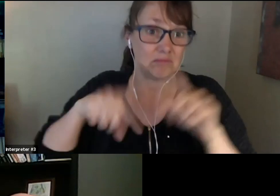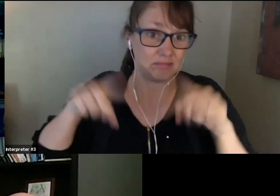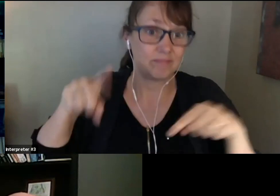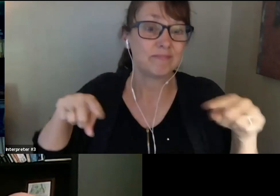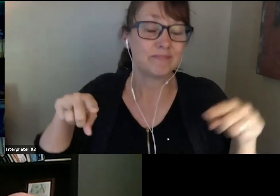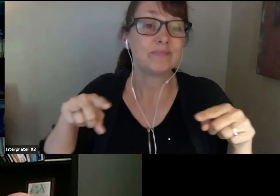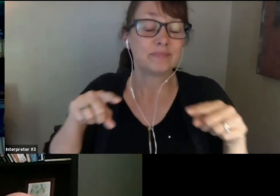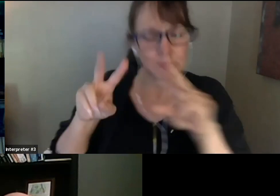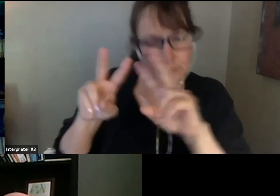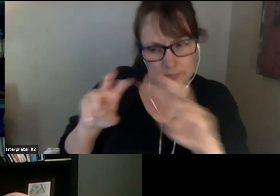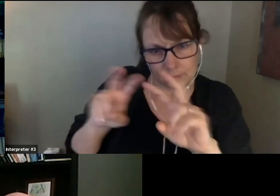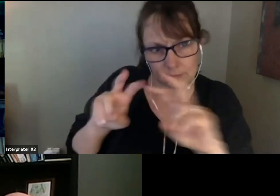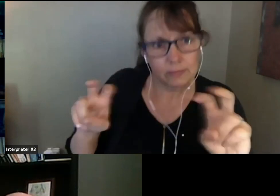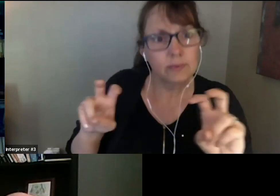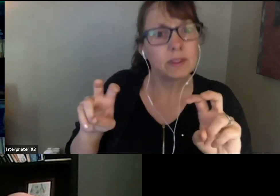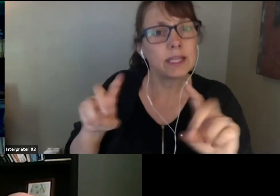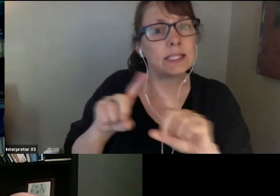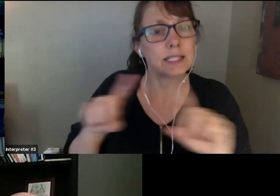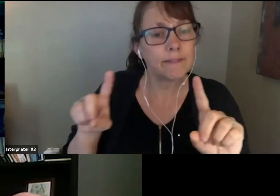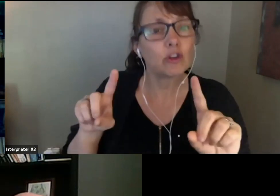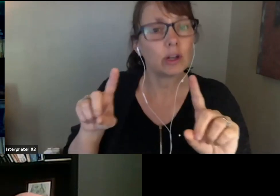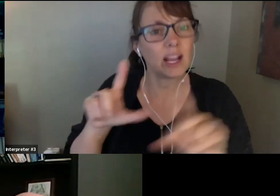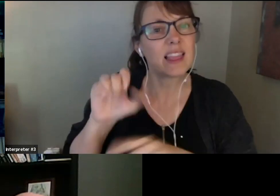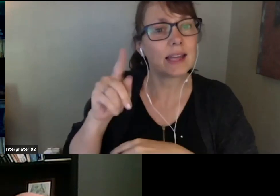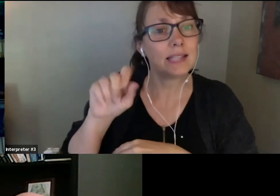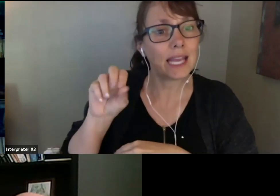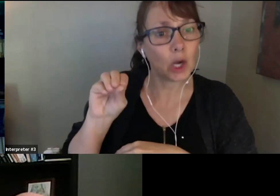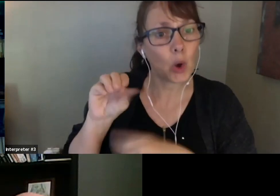eye problems present at much higher prevalence than other communities.